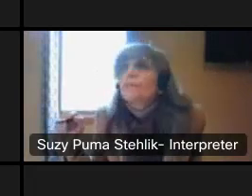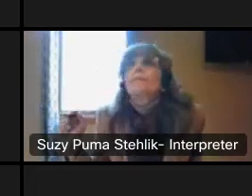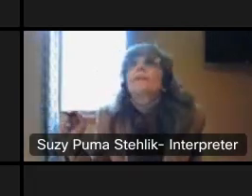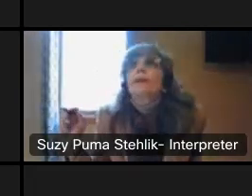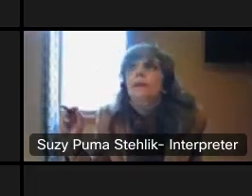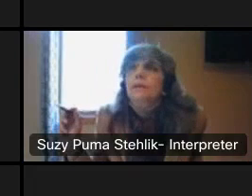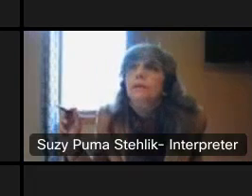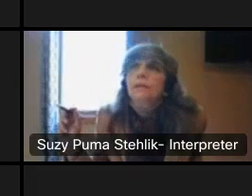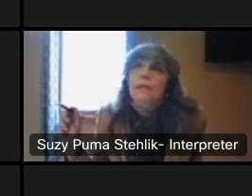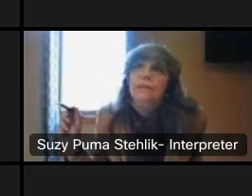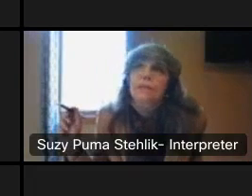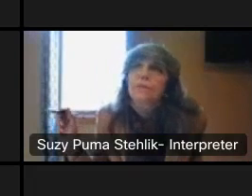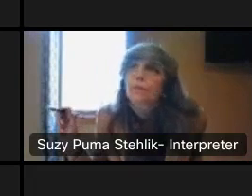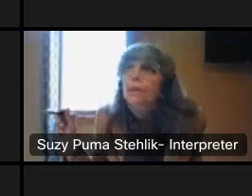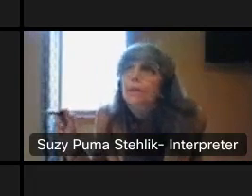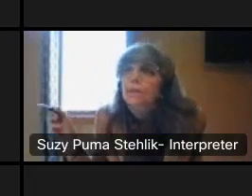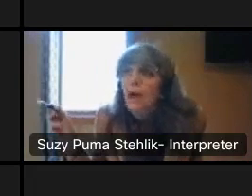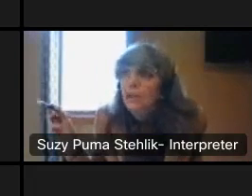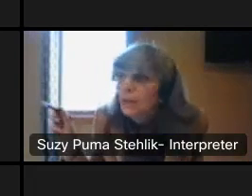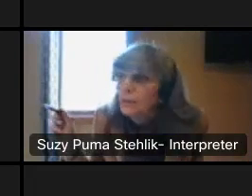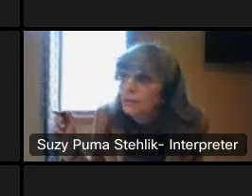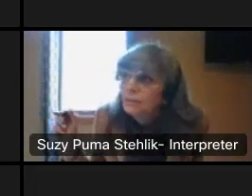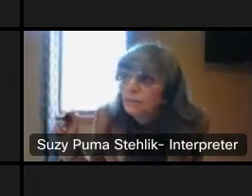And he has the other room and it's occupied.